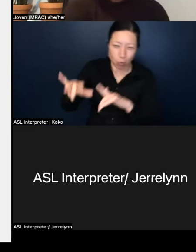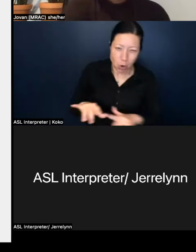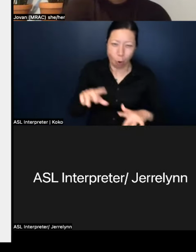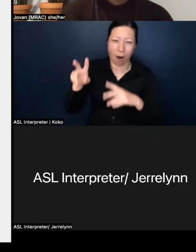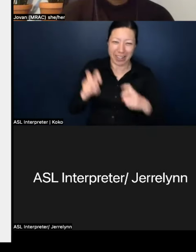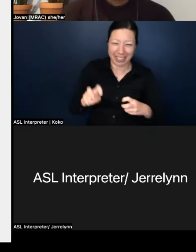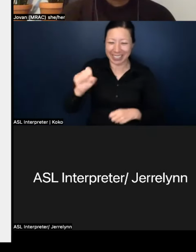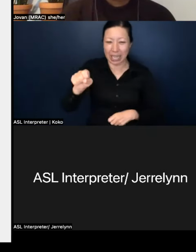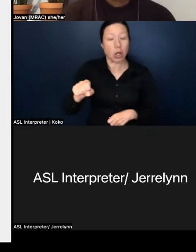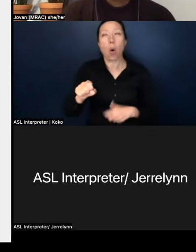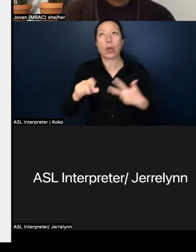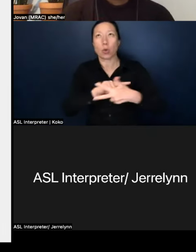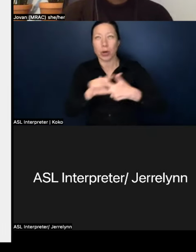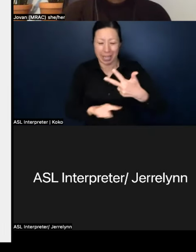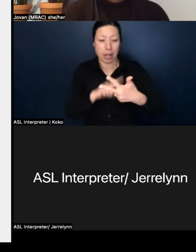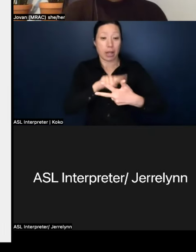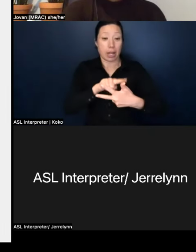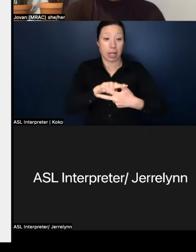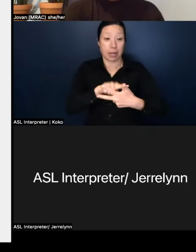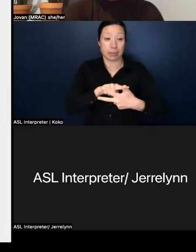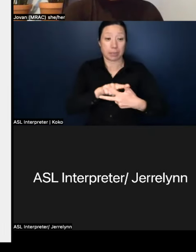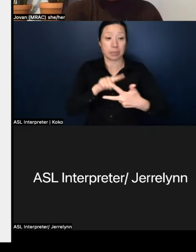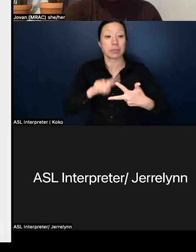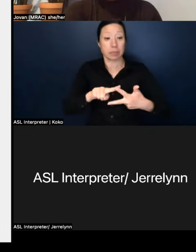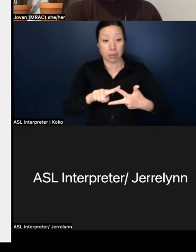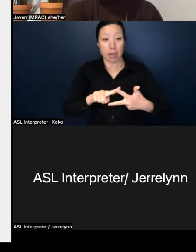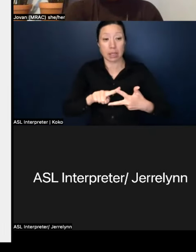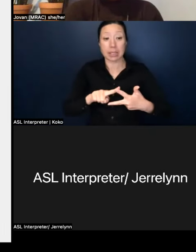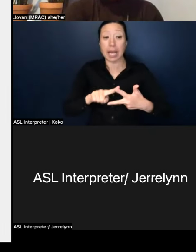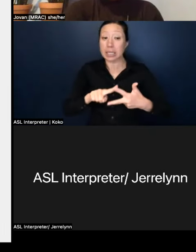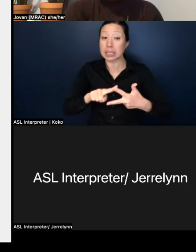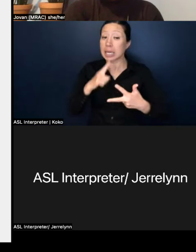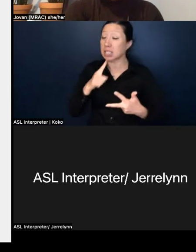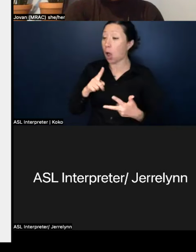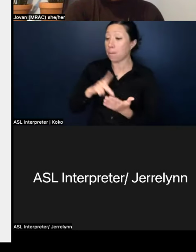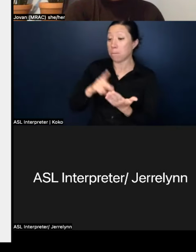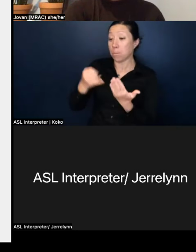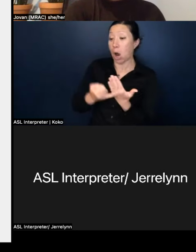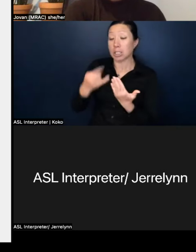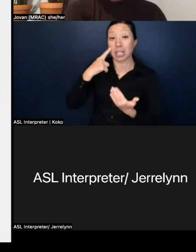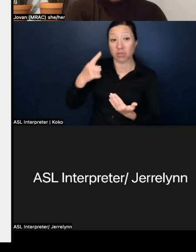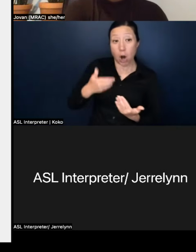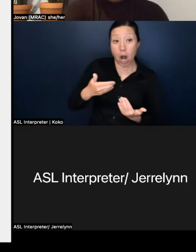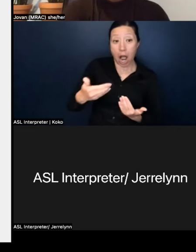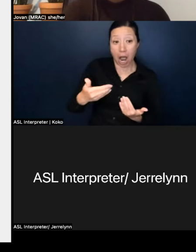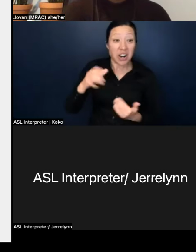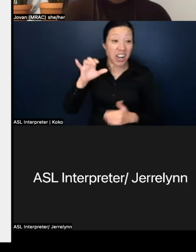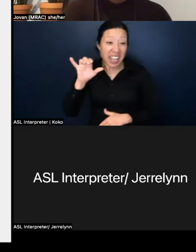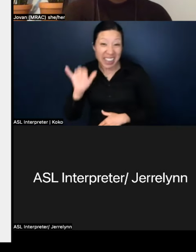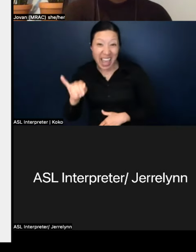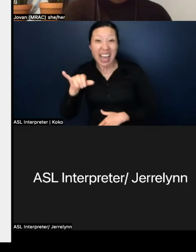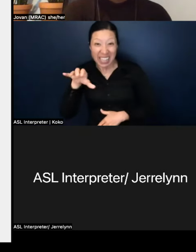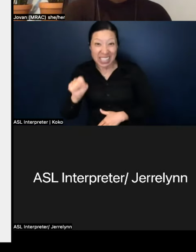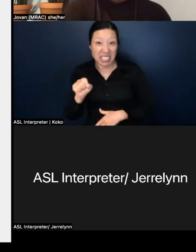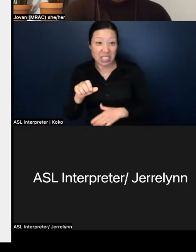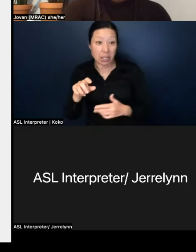will projects for hire be suitable work sample, versus independent personal artistic projects?